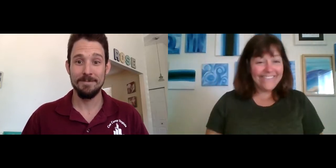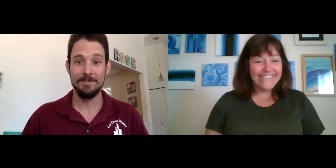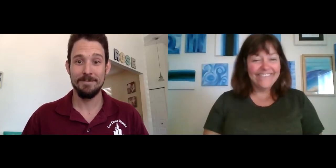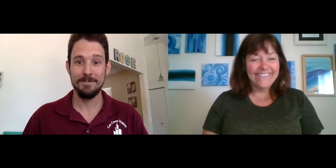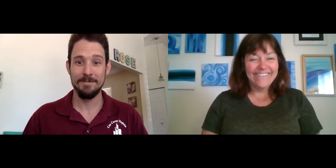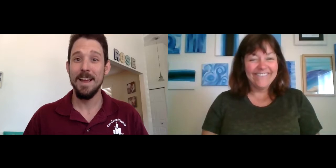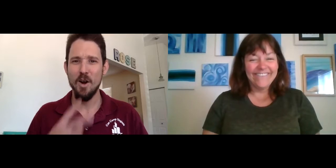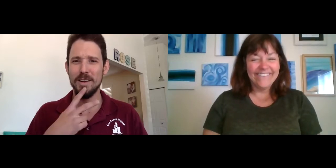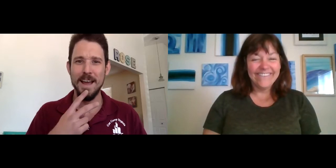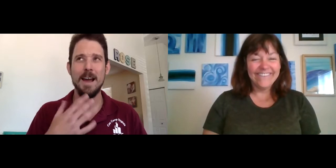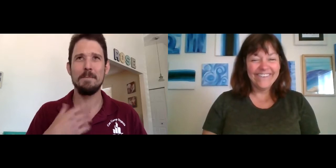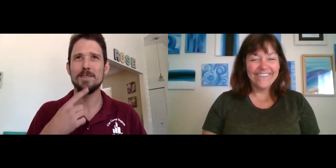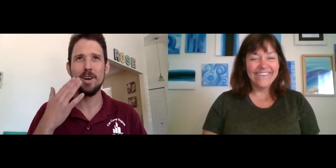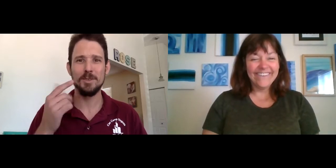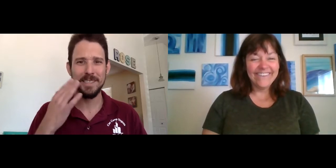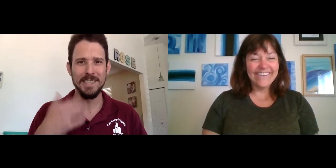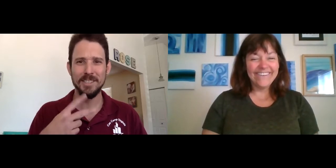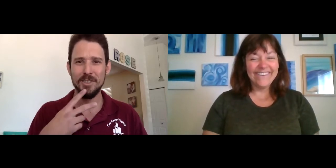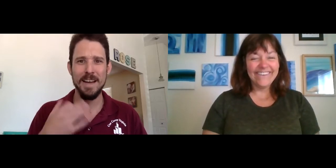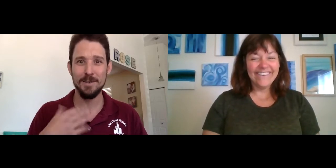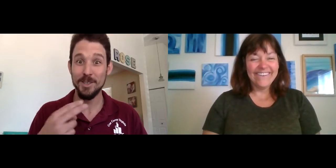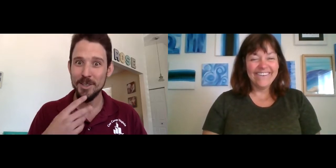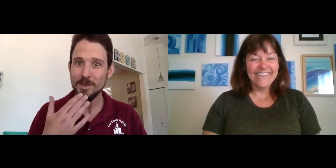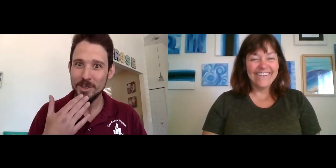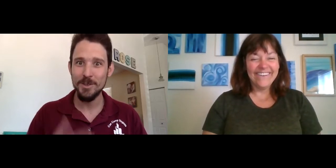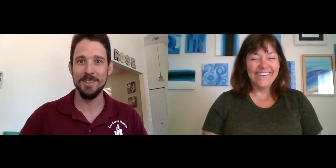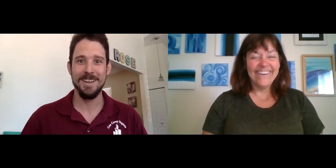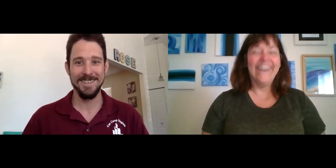oh yeah and my daughter was teaching you how to cue, too